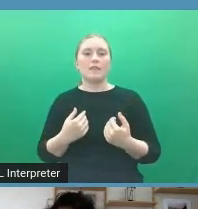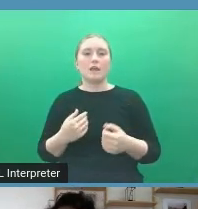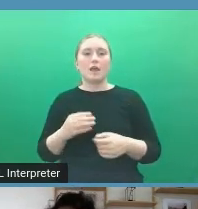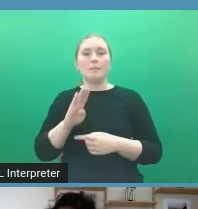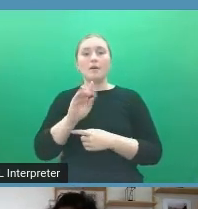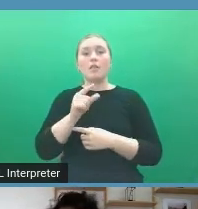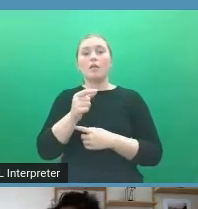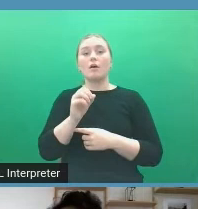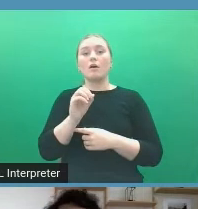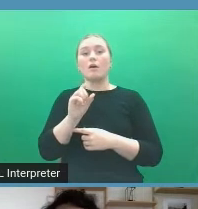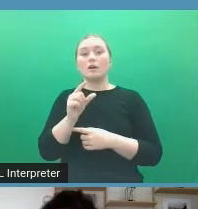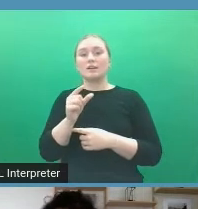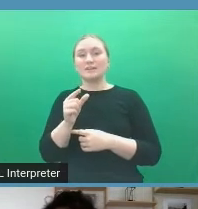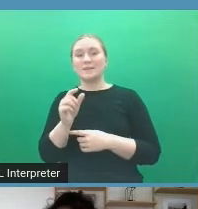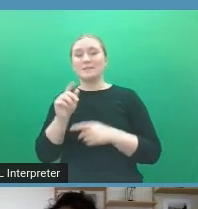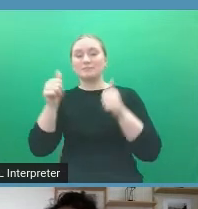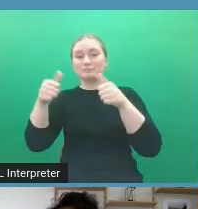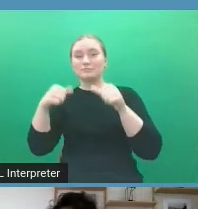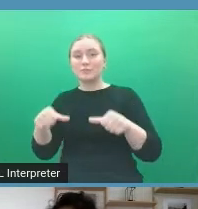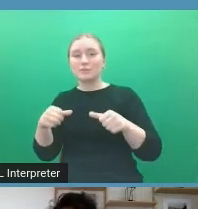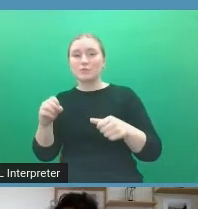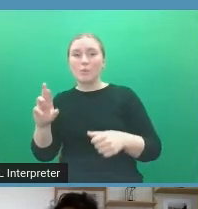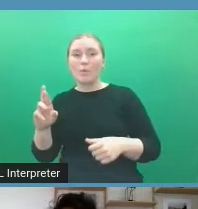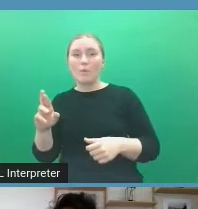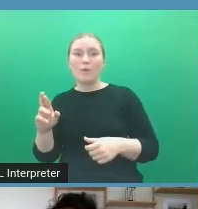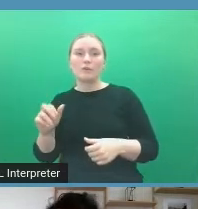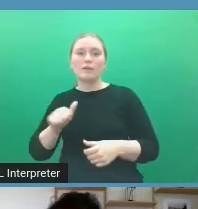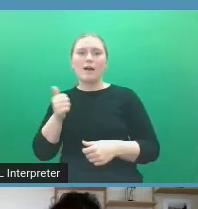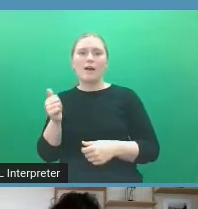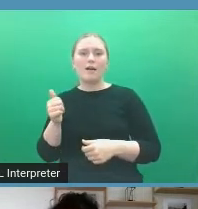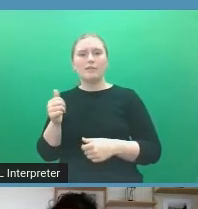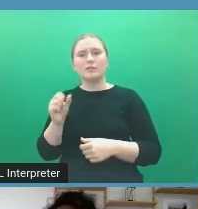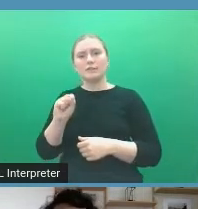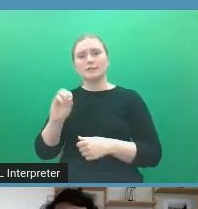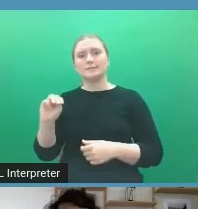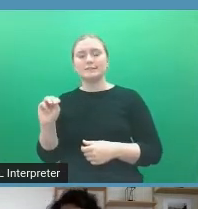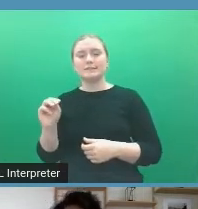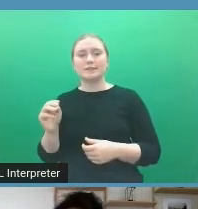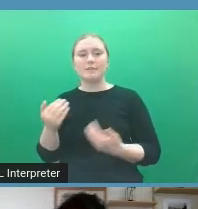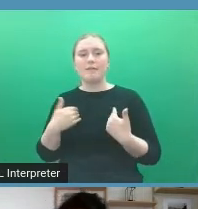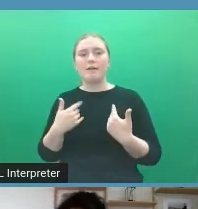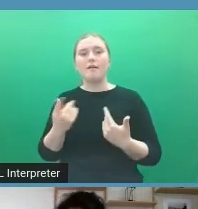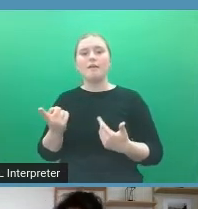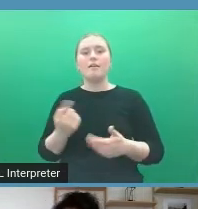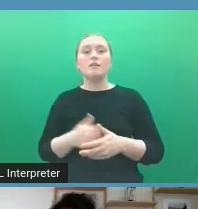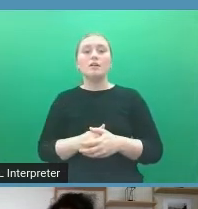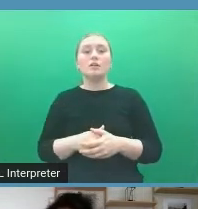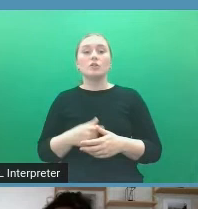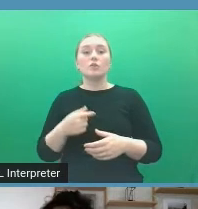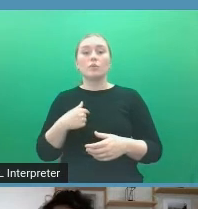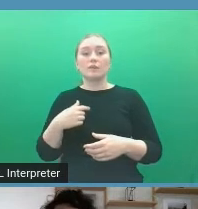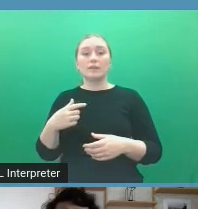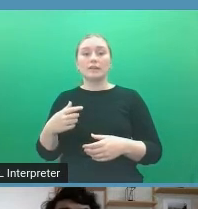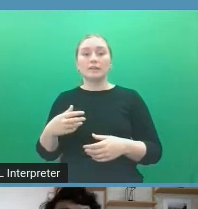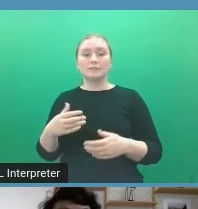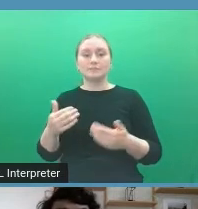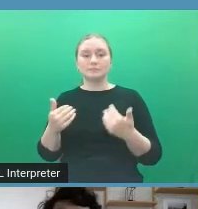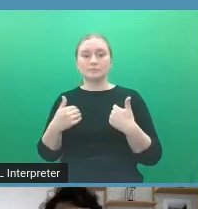media more longer form social media. And so when we're capturing these materials, these outputs,